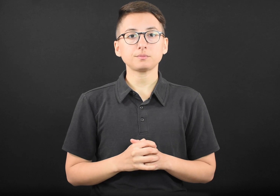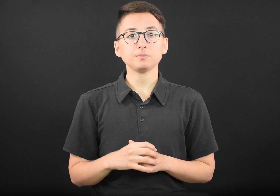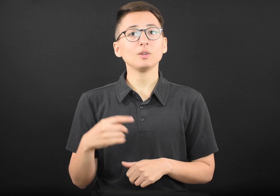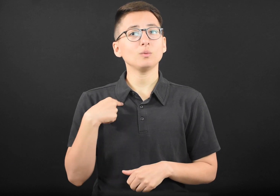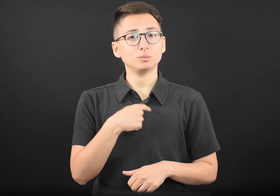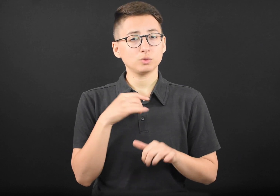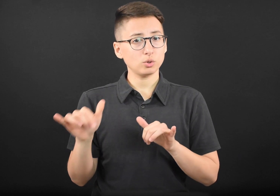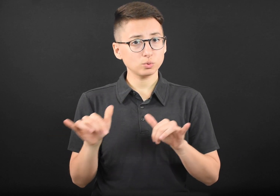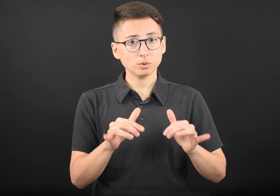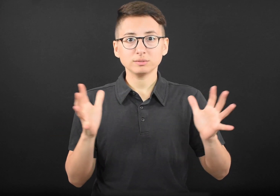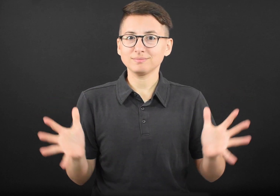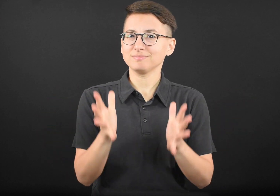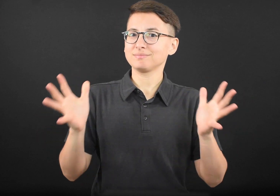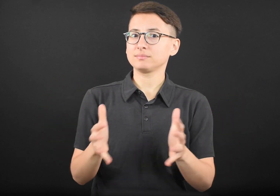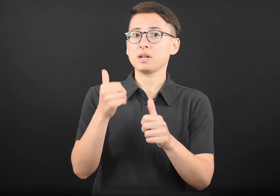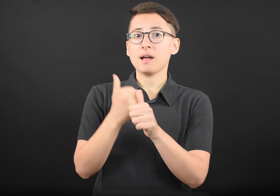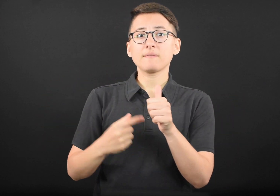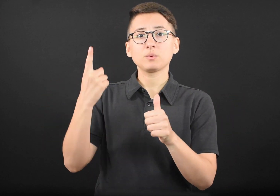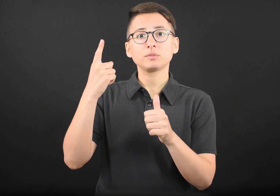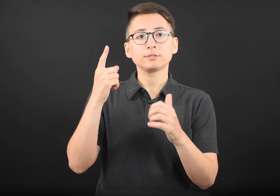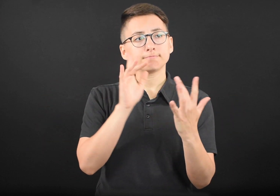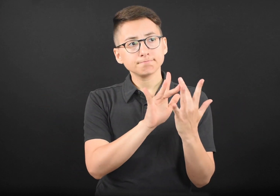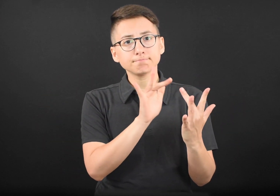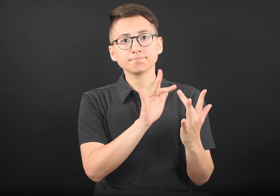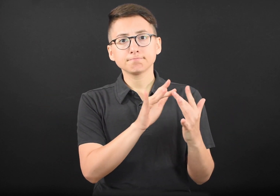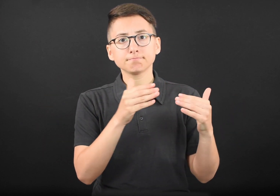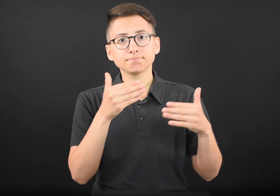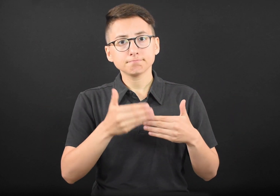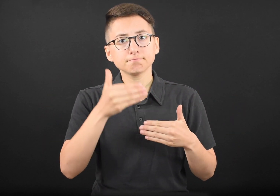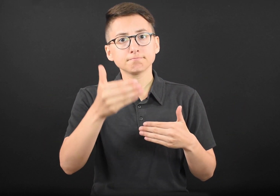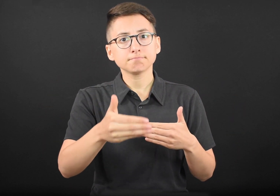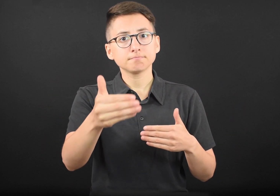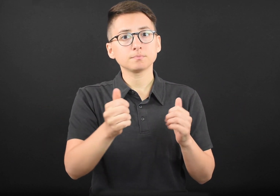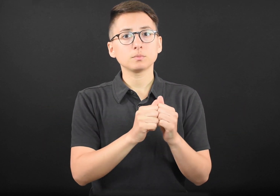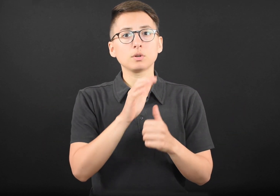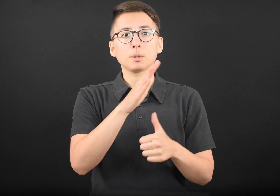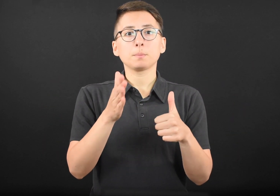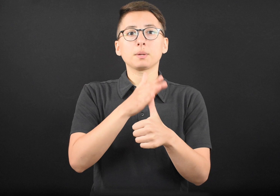“We also encourage everyone to keep in touch with their primary care professionals